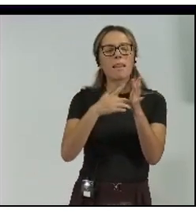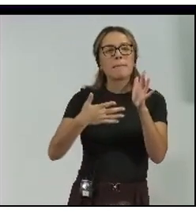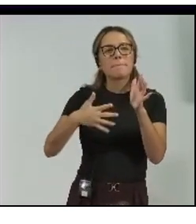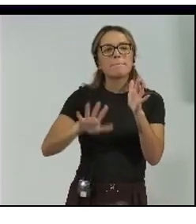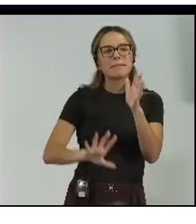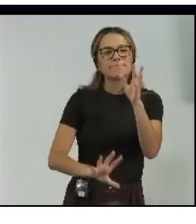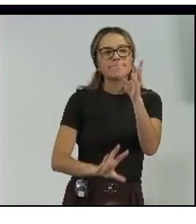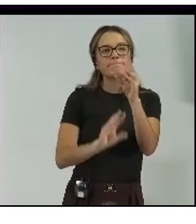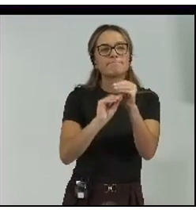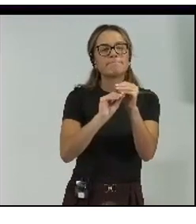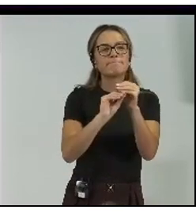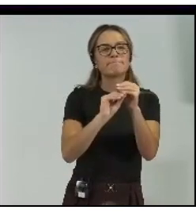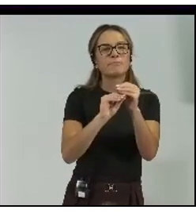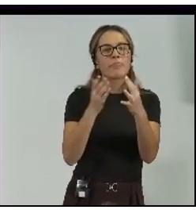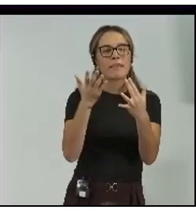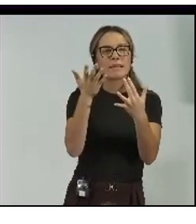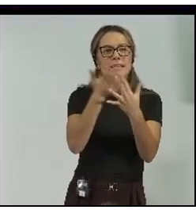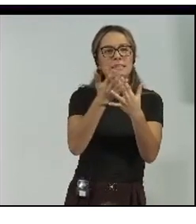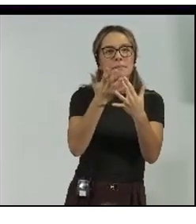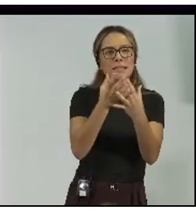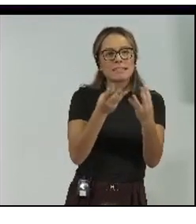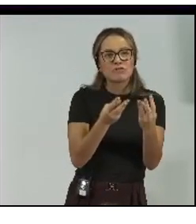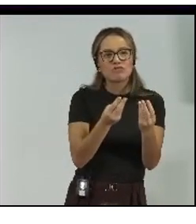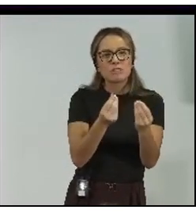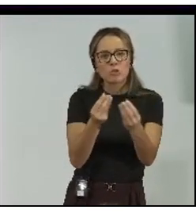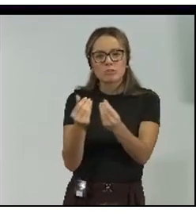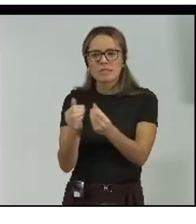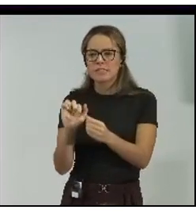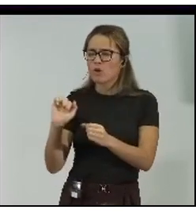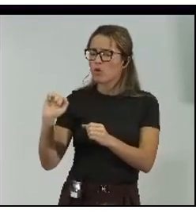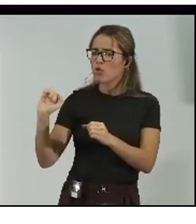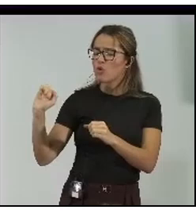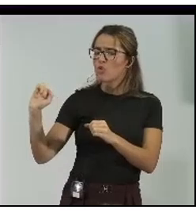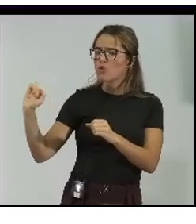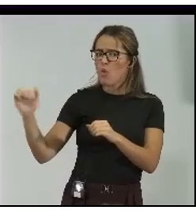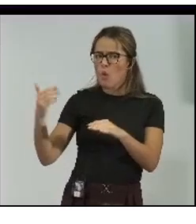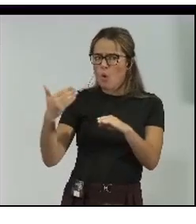have and you share how much of your work is sharing those resources into teams and enabling